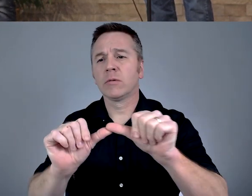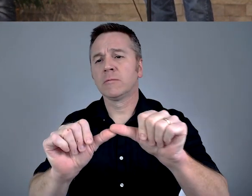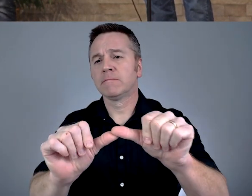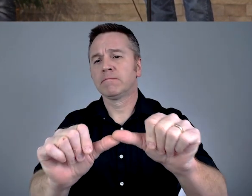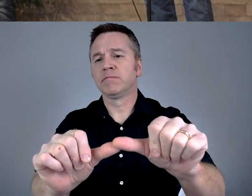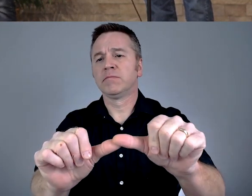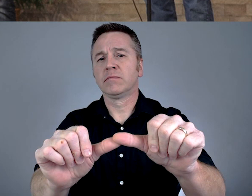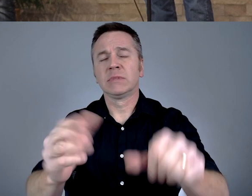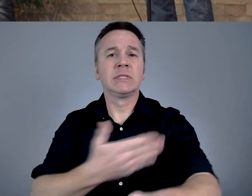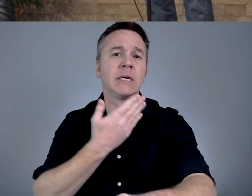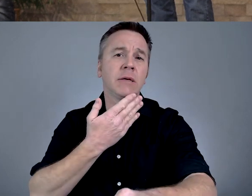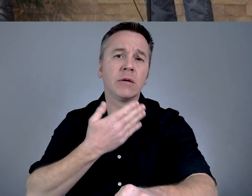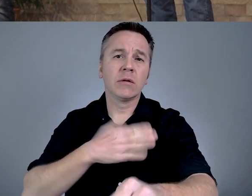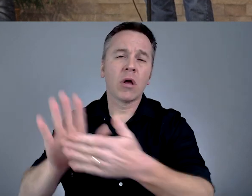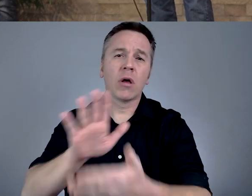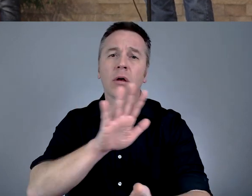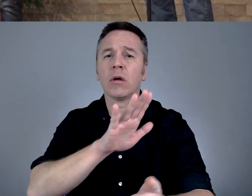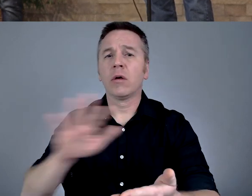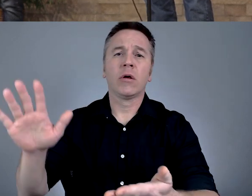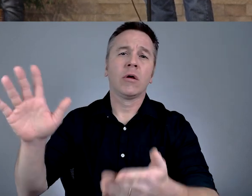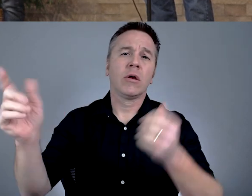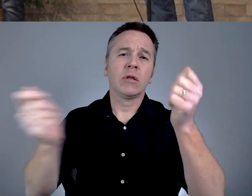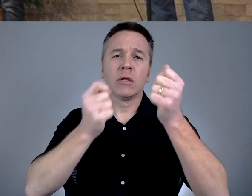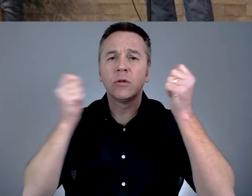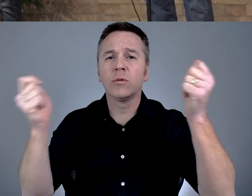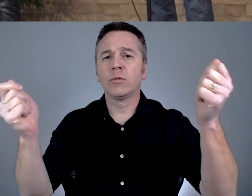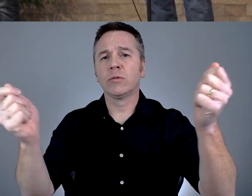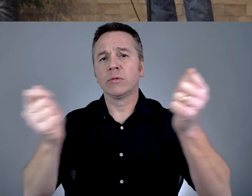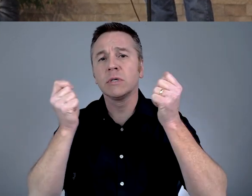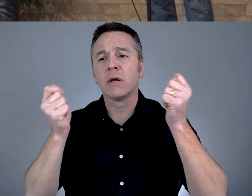Oh sing hallelujah!